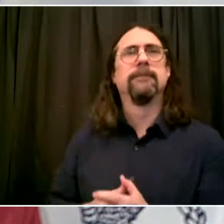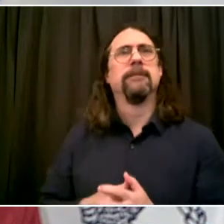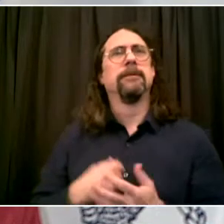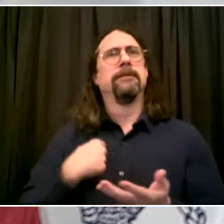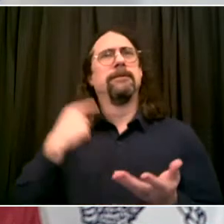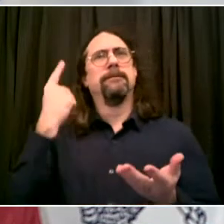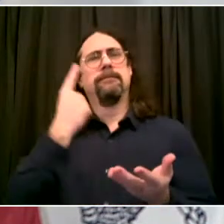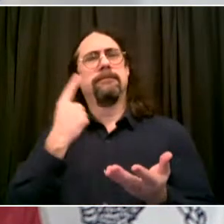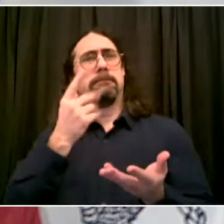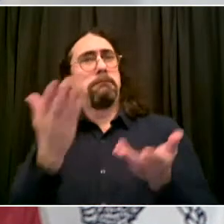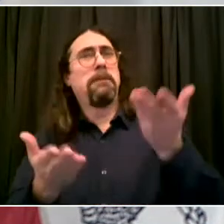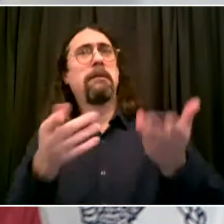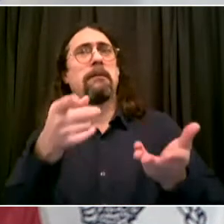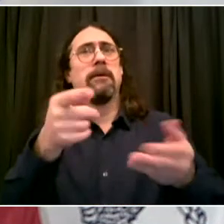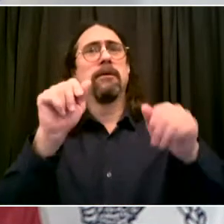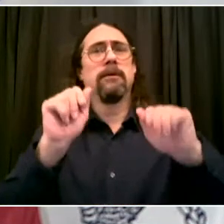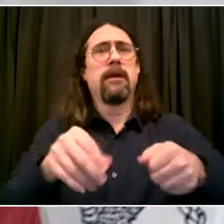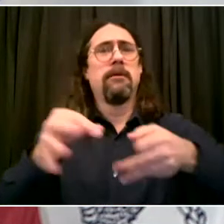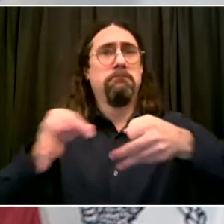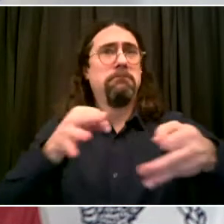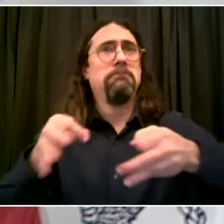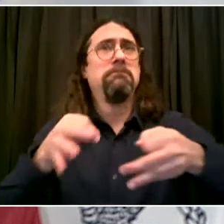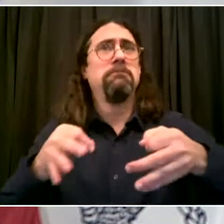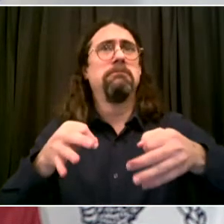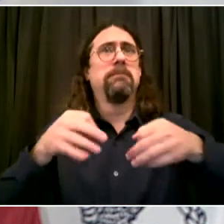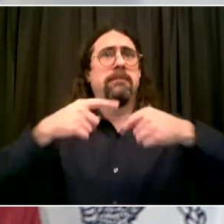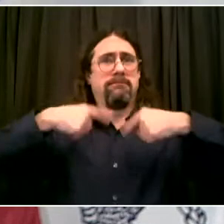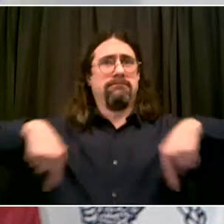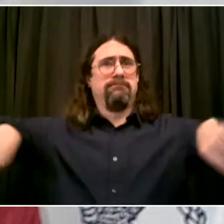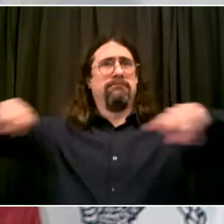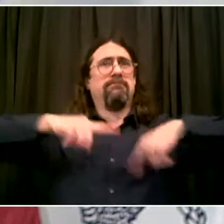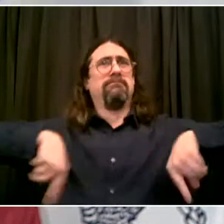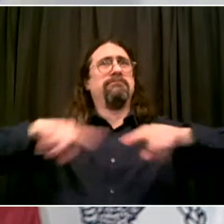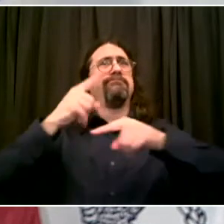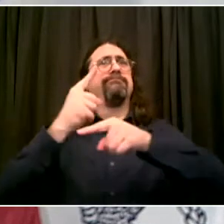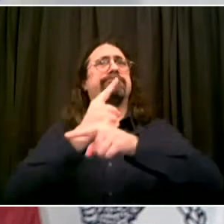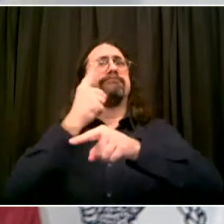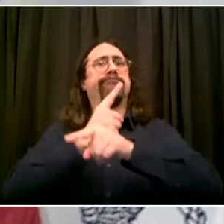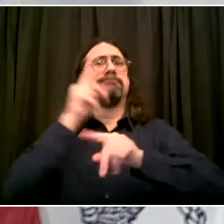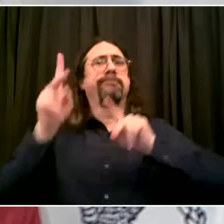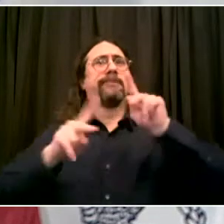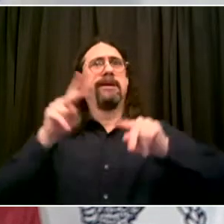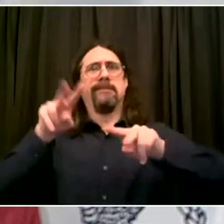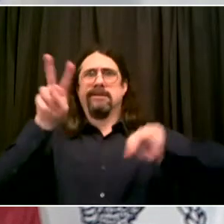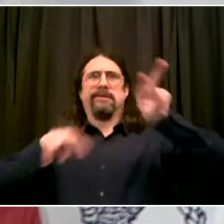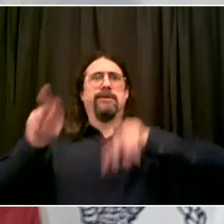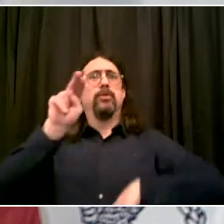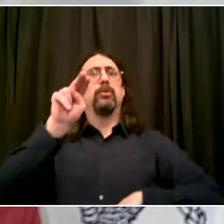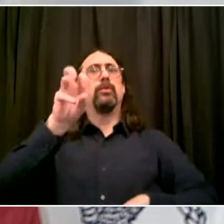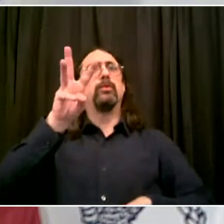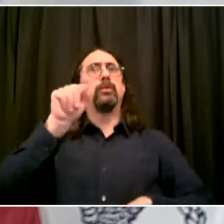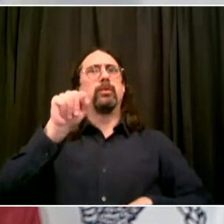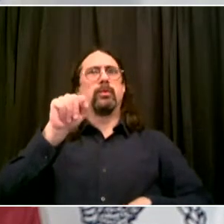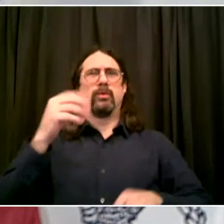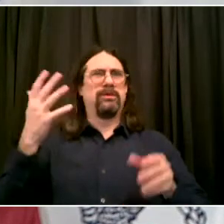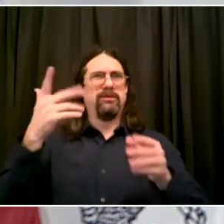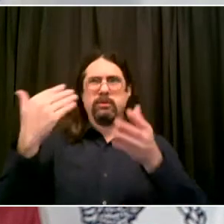YOU COULD SPEAK TO WHAT NEW